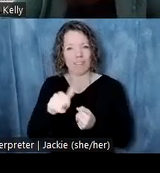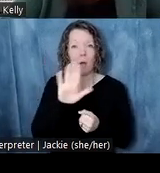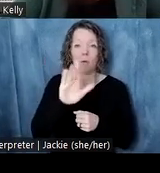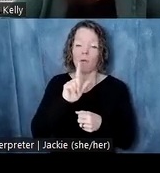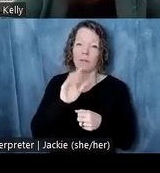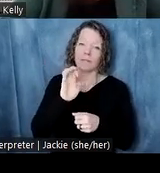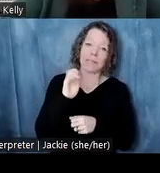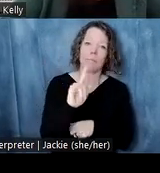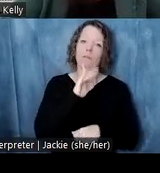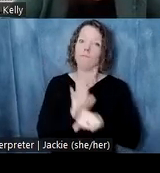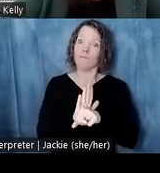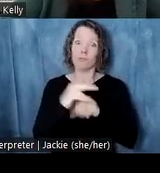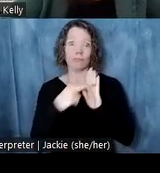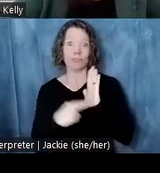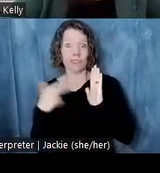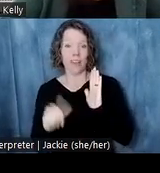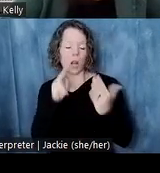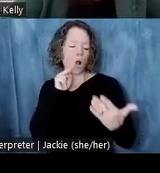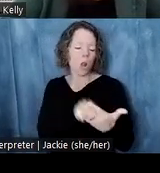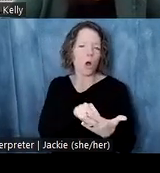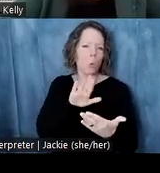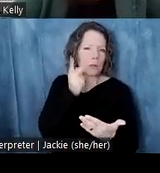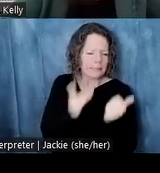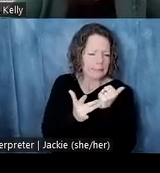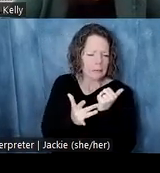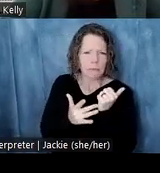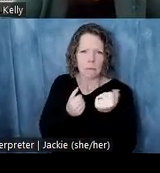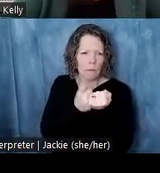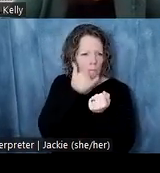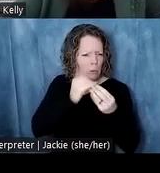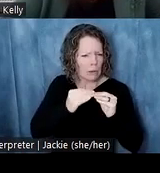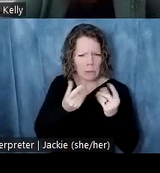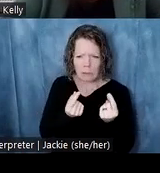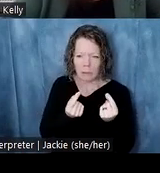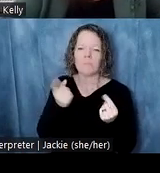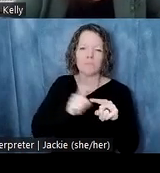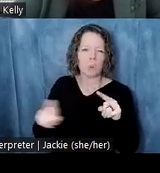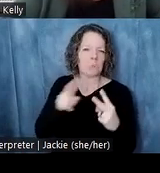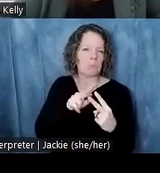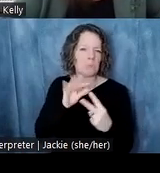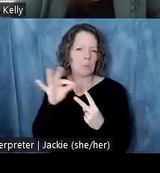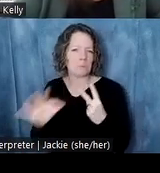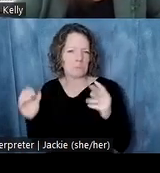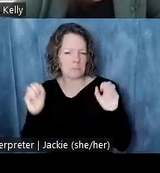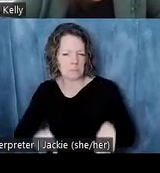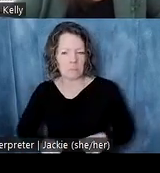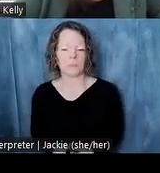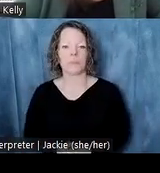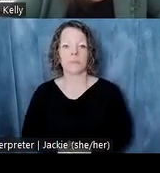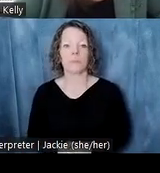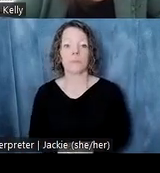with anything technical. So to change your name you want to click on the "participants" button